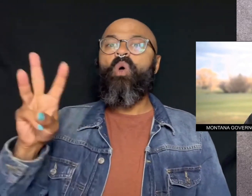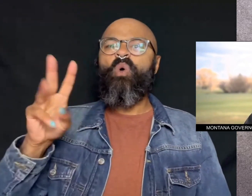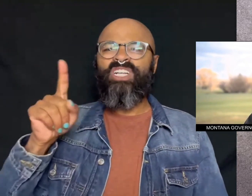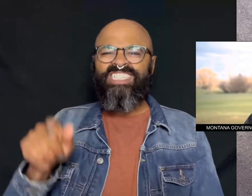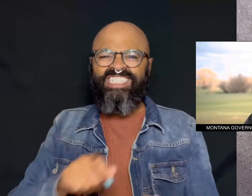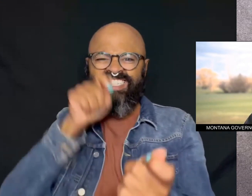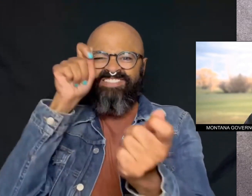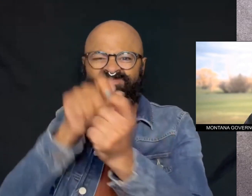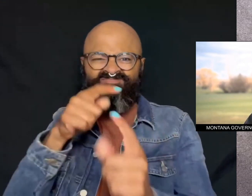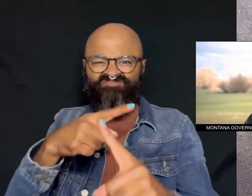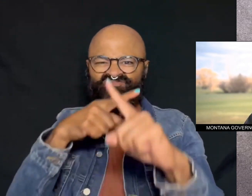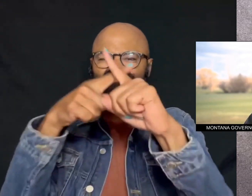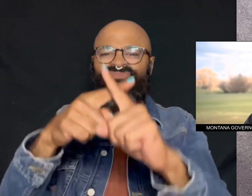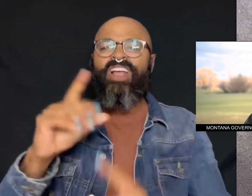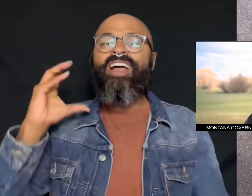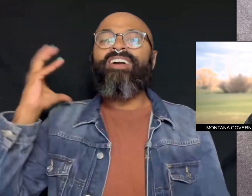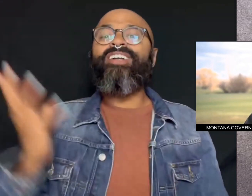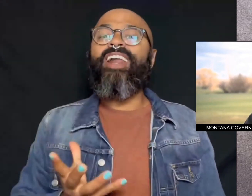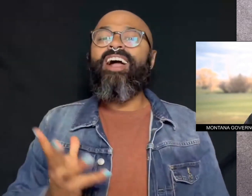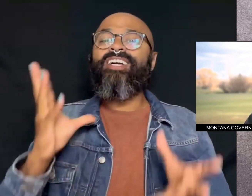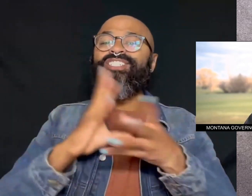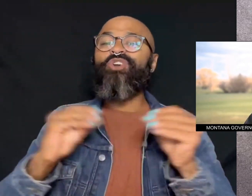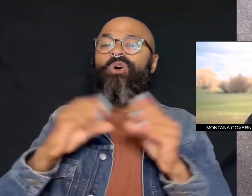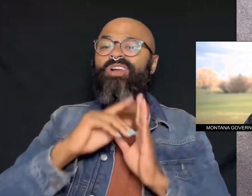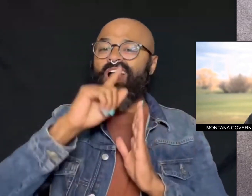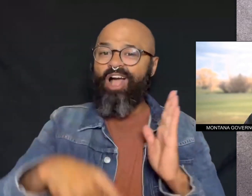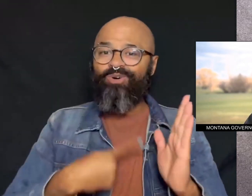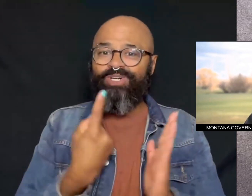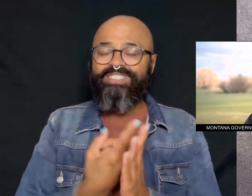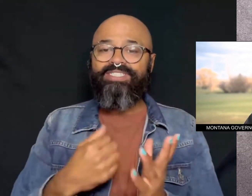The law specifically targets drag story hours.